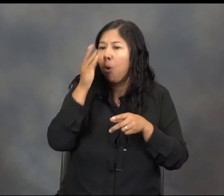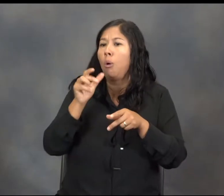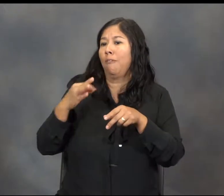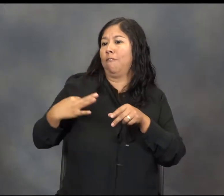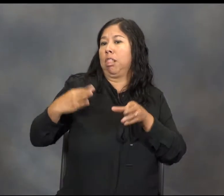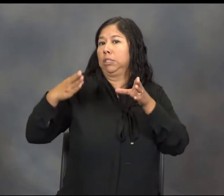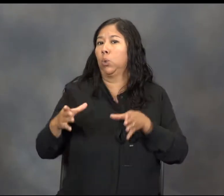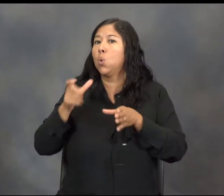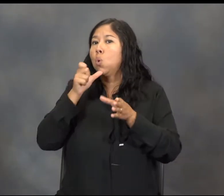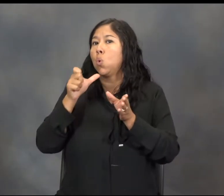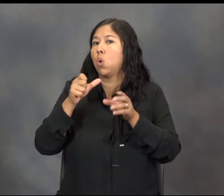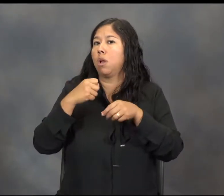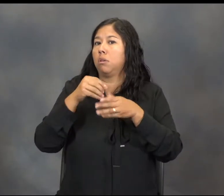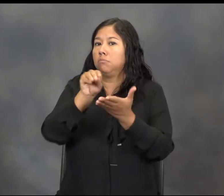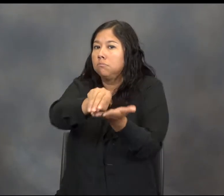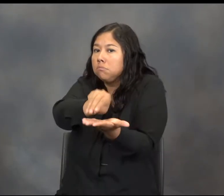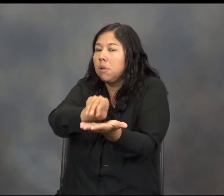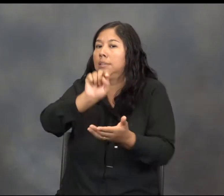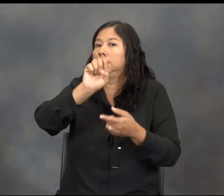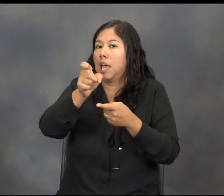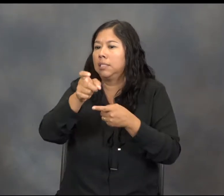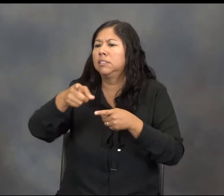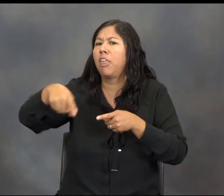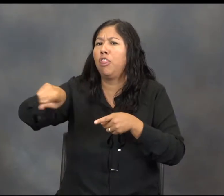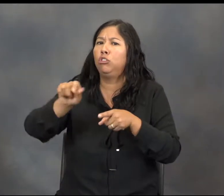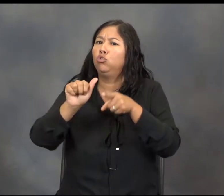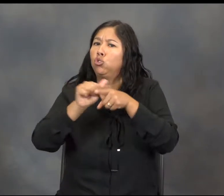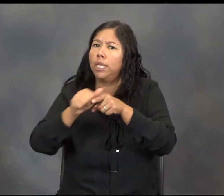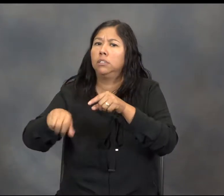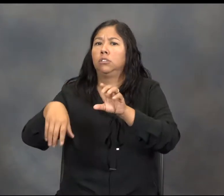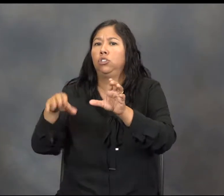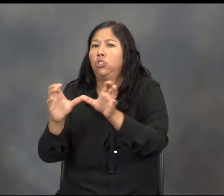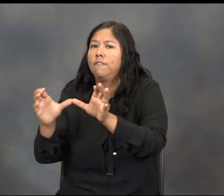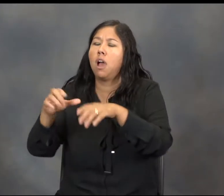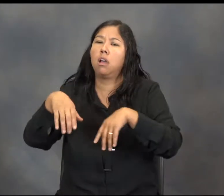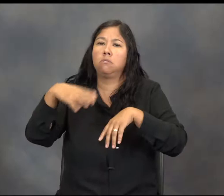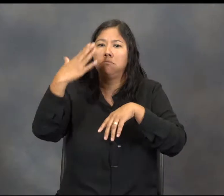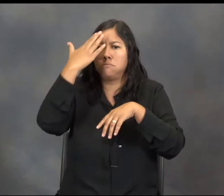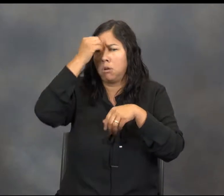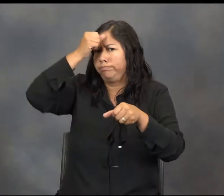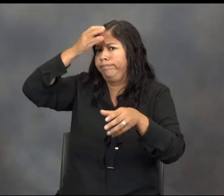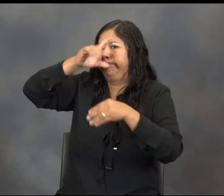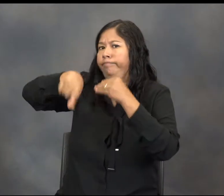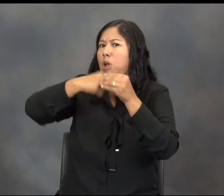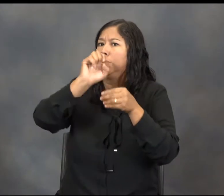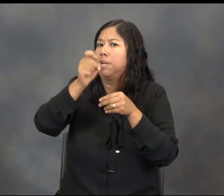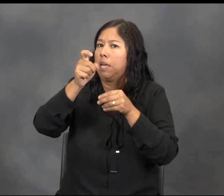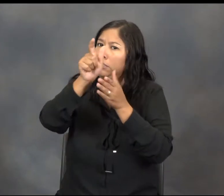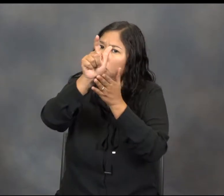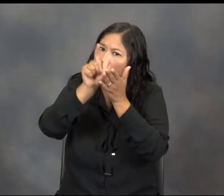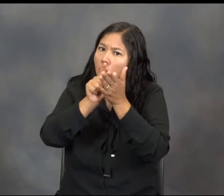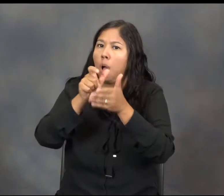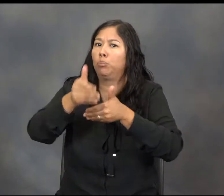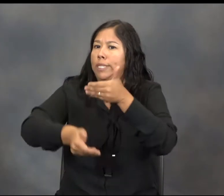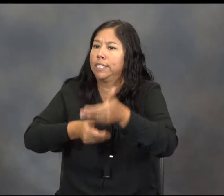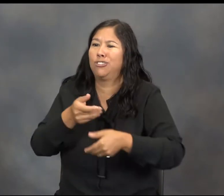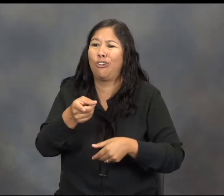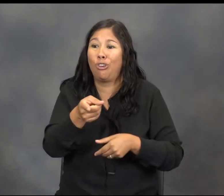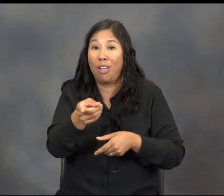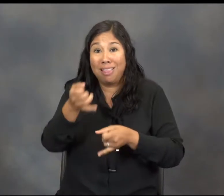is trained and certified in tax law and tax ID procedure. And they are not the last line of defense.